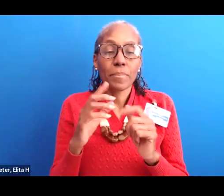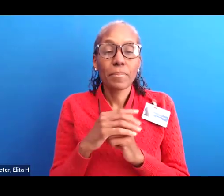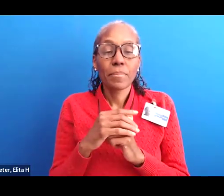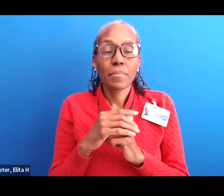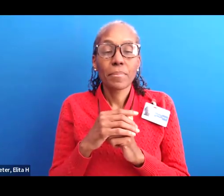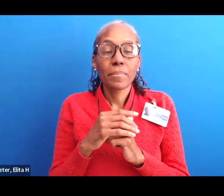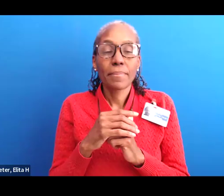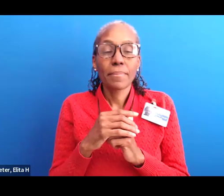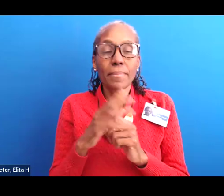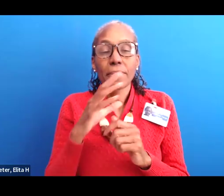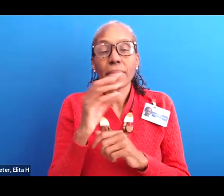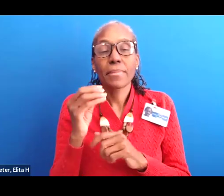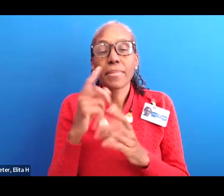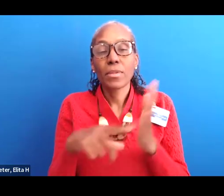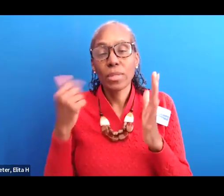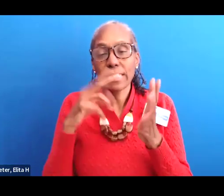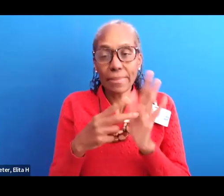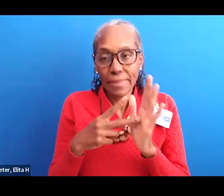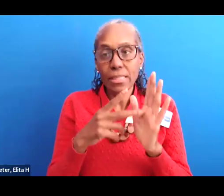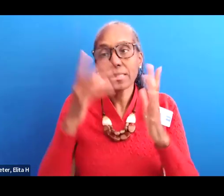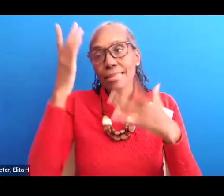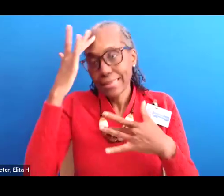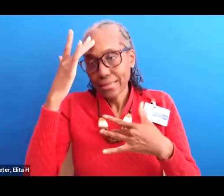syndromes, and what they mean, and what they are, and what they do.